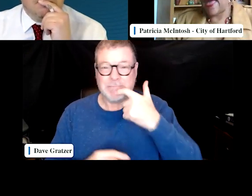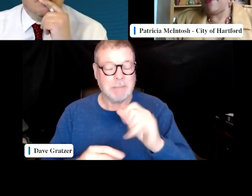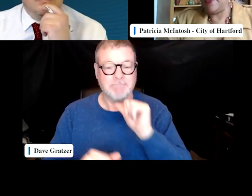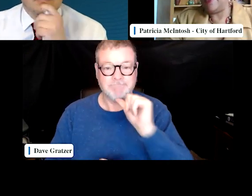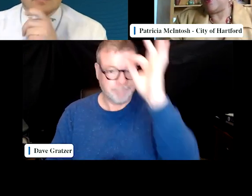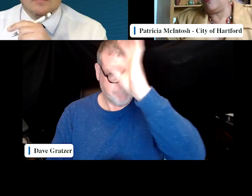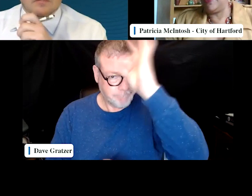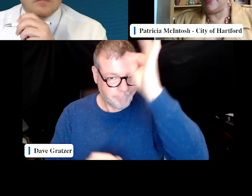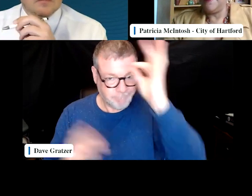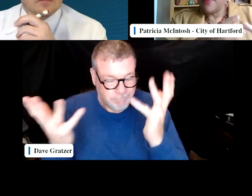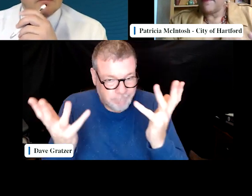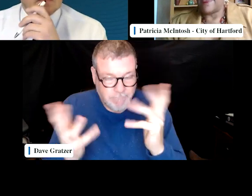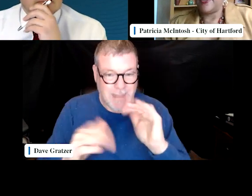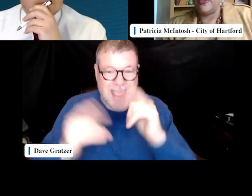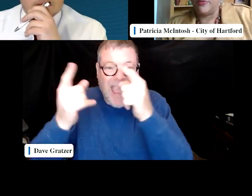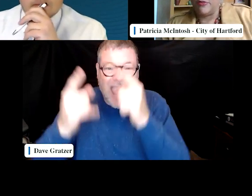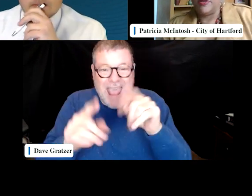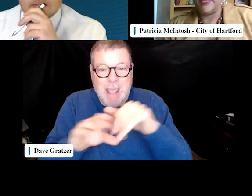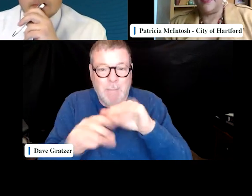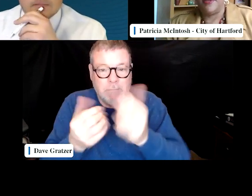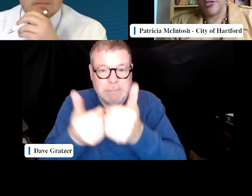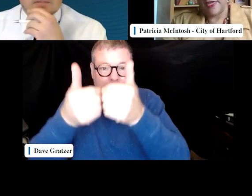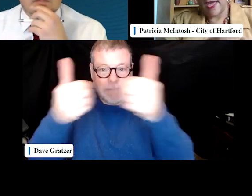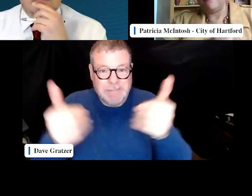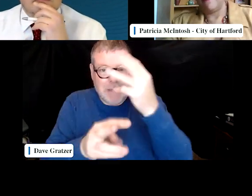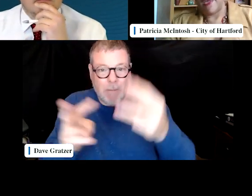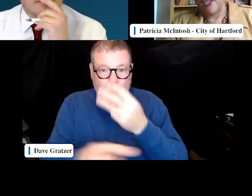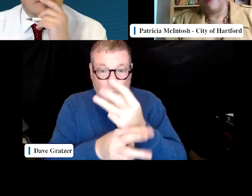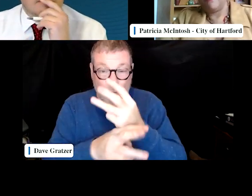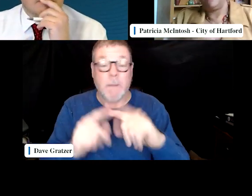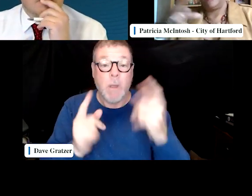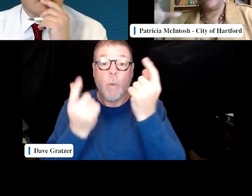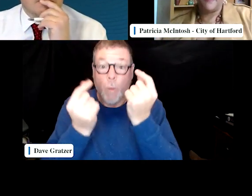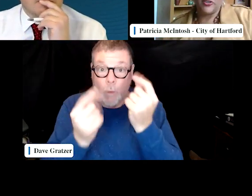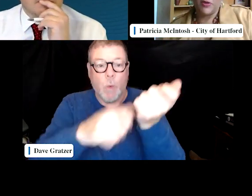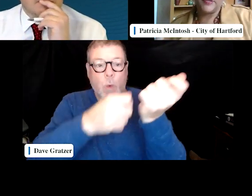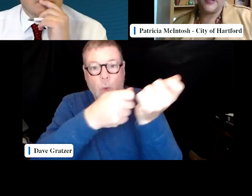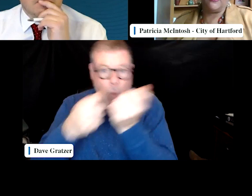it happened in its own little vacuum. But what we did is we took that out of the vacuum and we made that a dispatch process